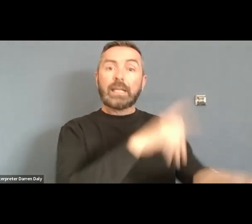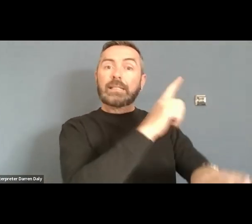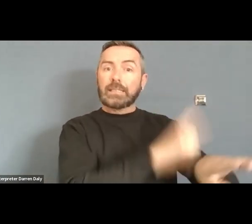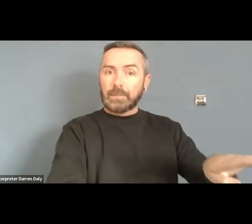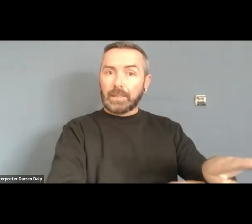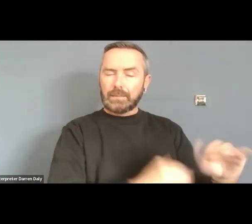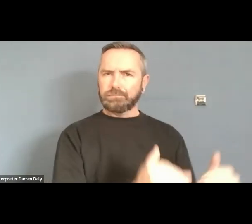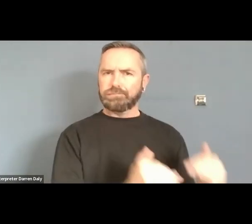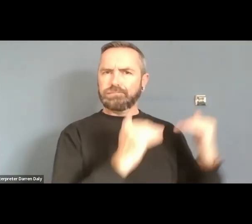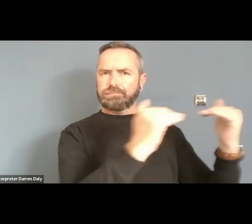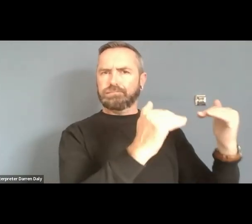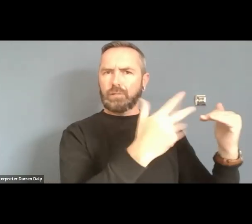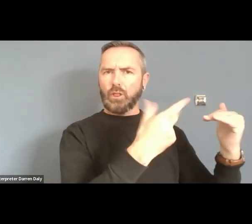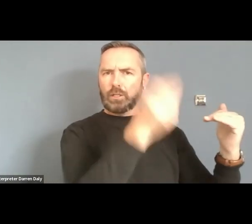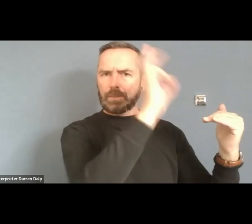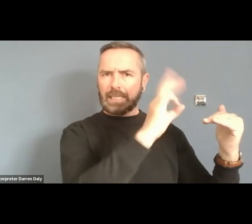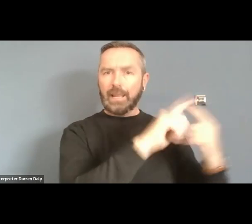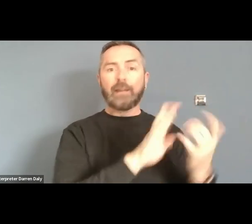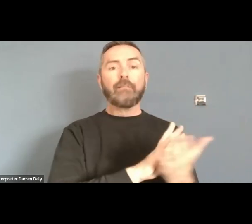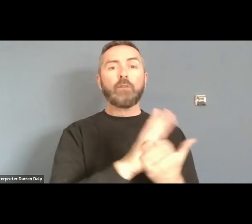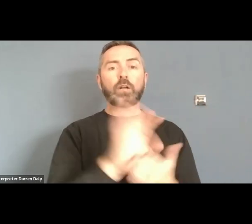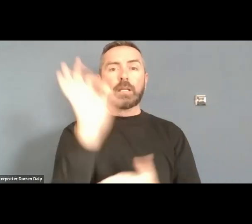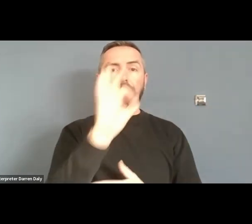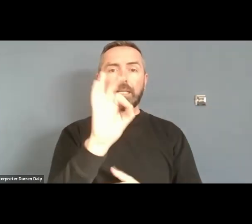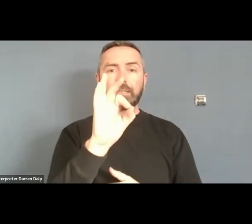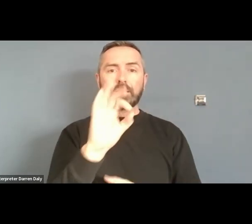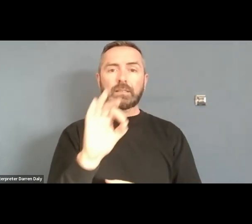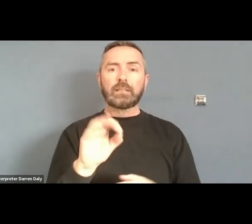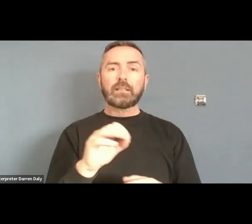14% of those who reported a disability to some extent.